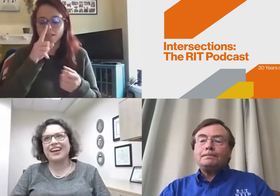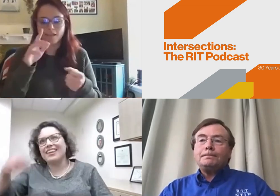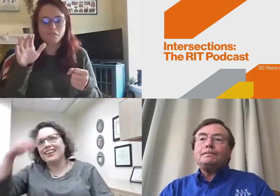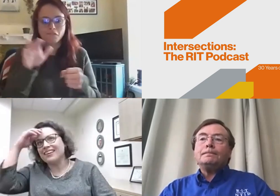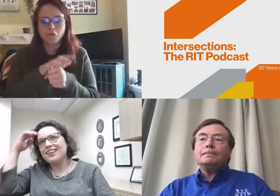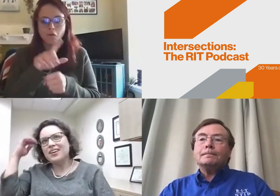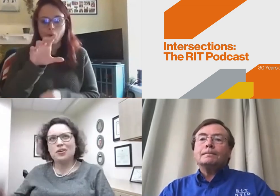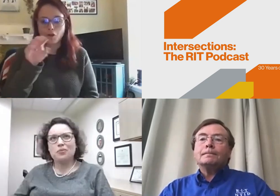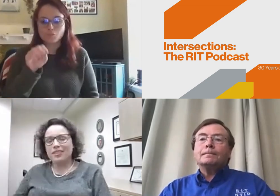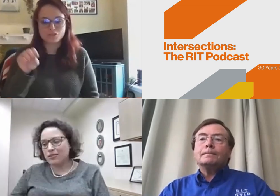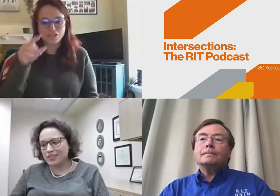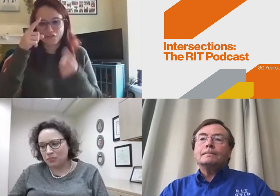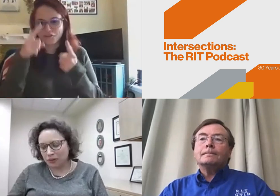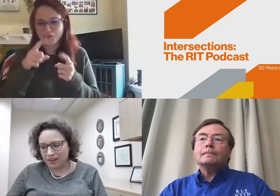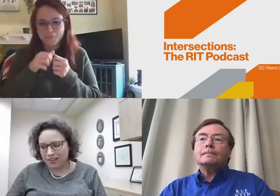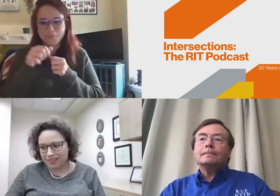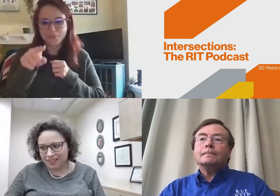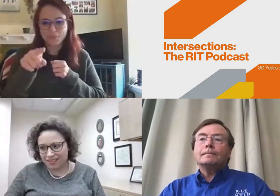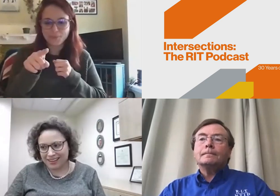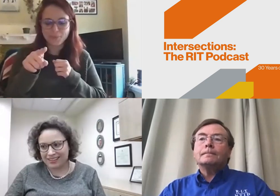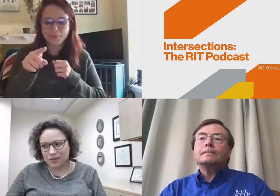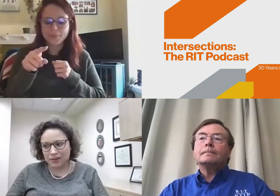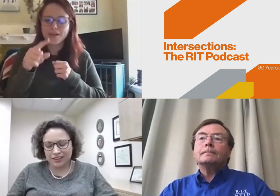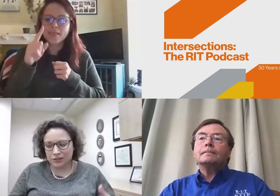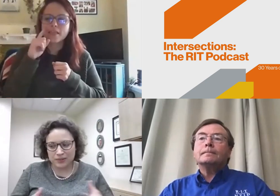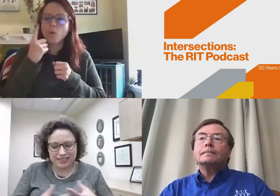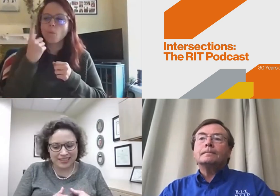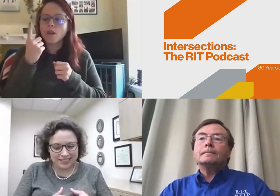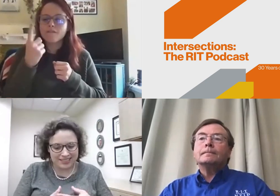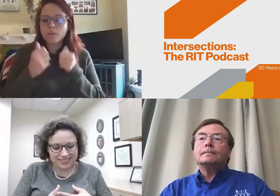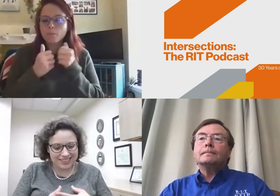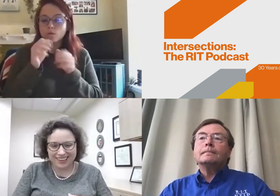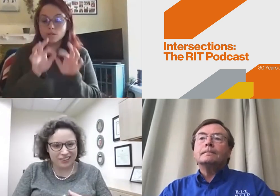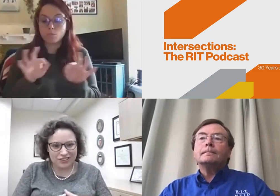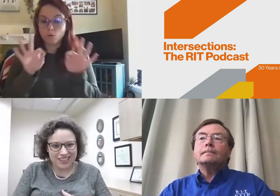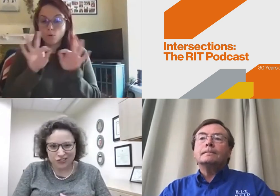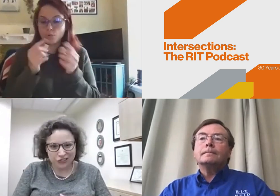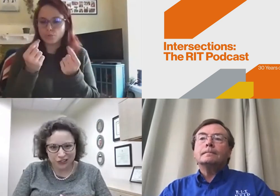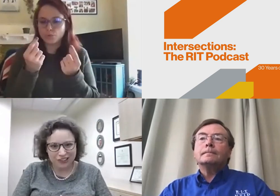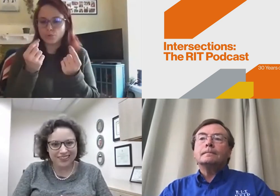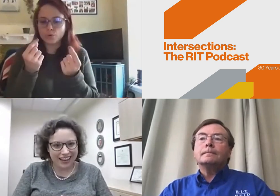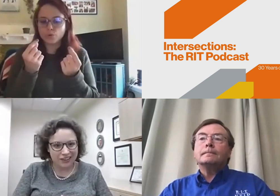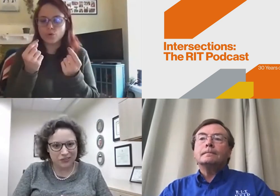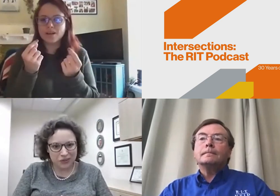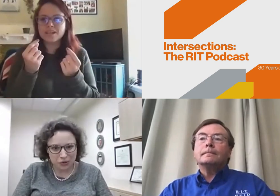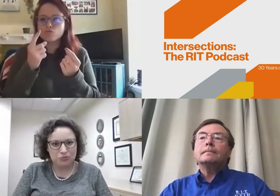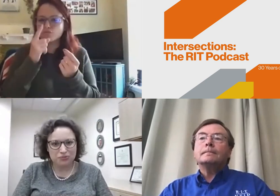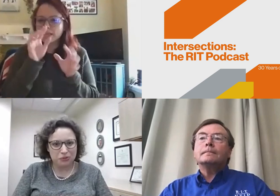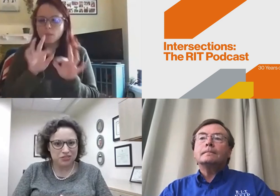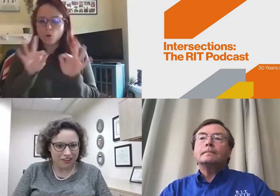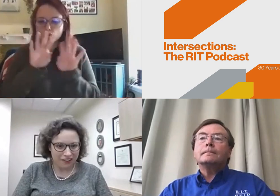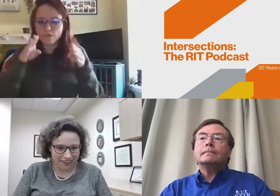I think one of the most important things that we can do is take an intersectional look at who folks are.